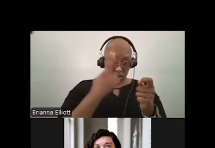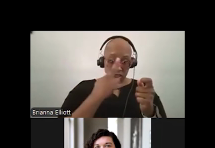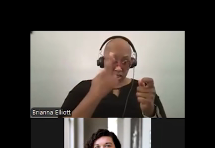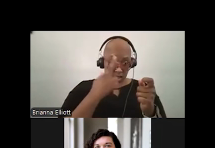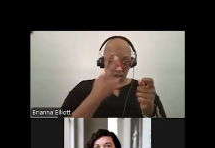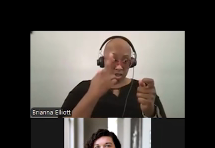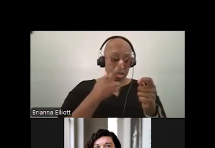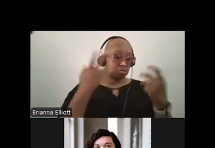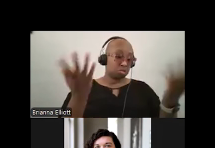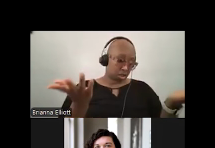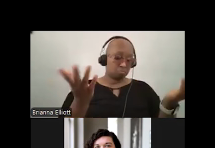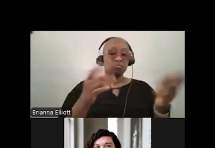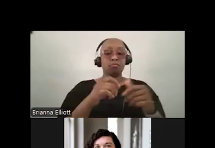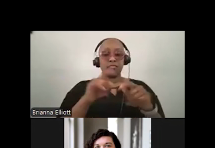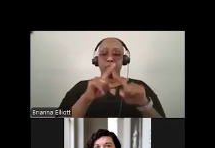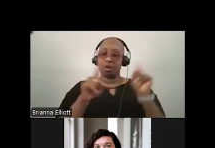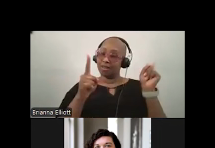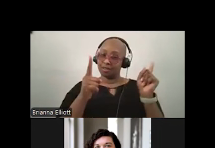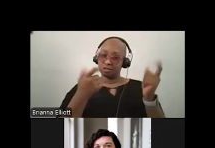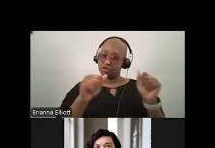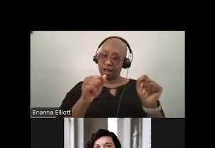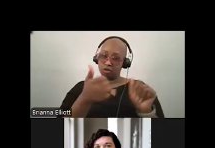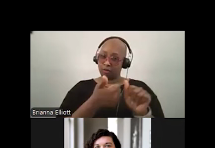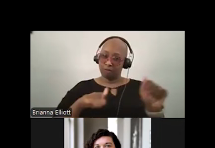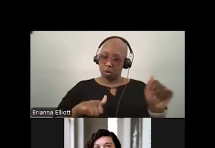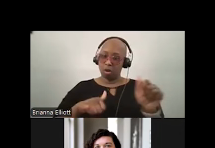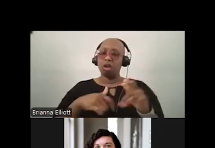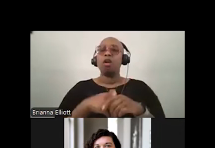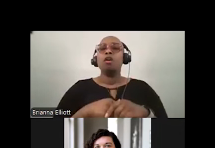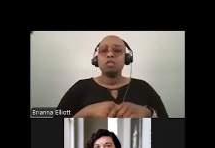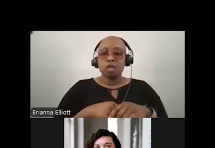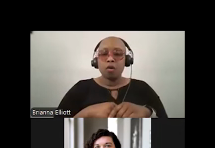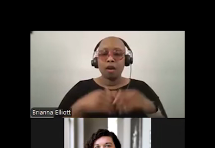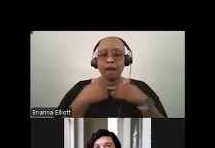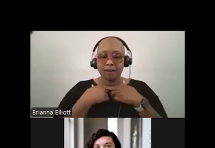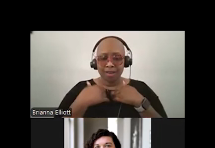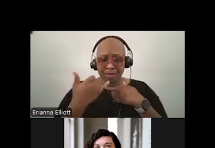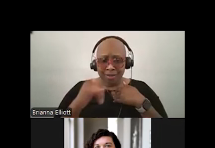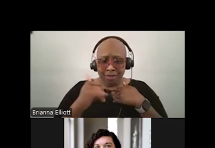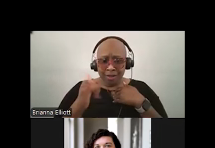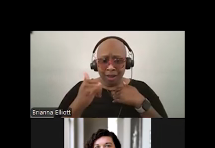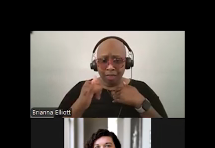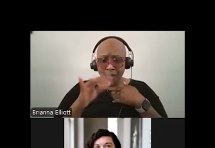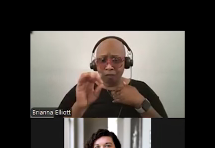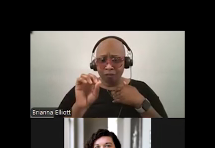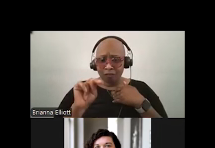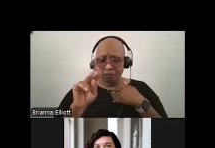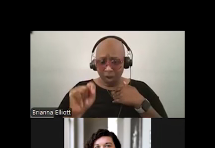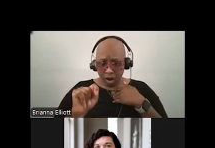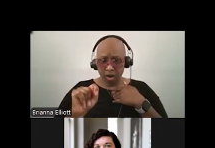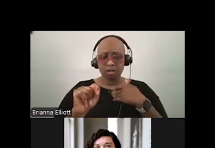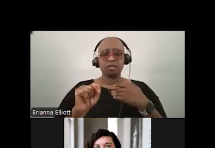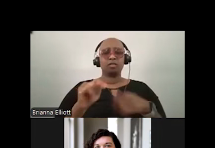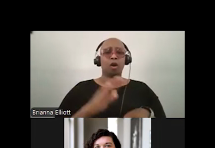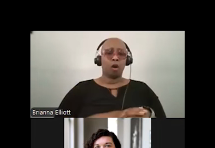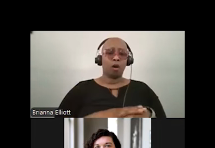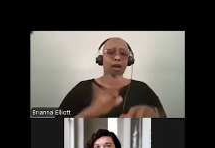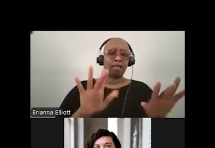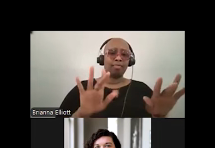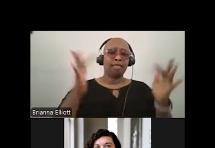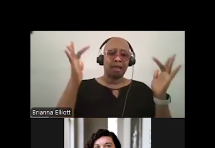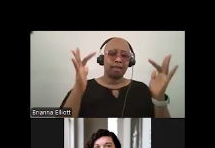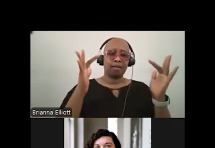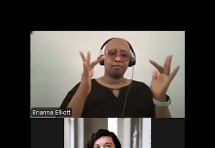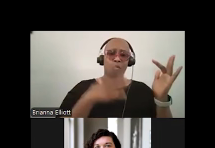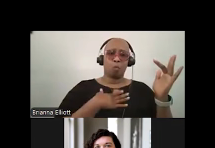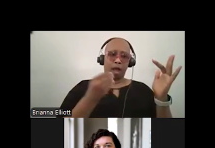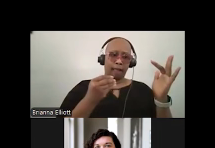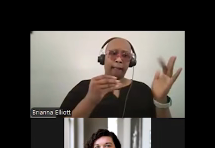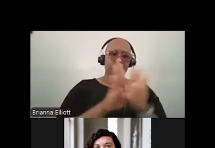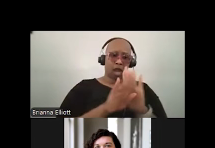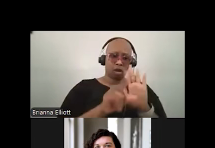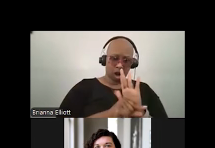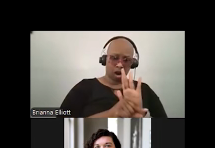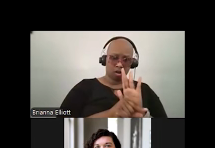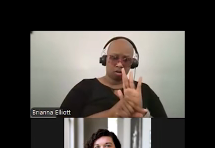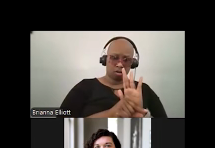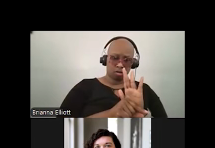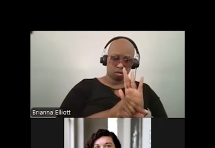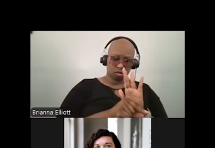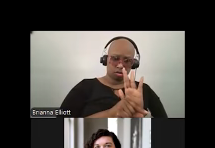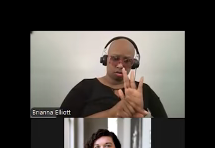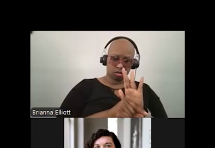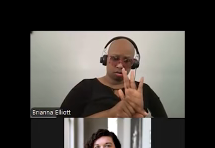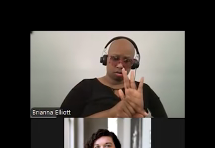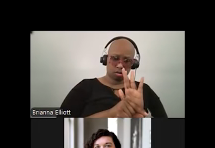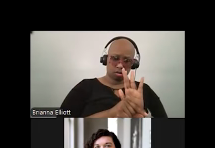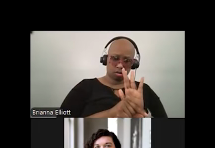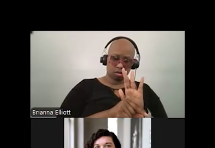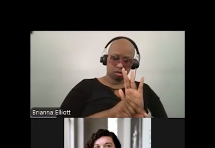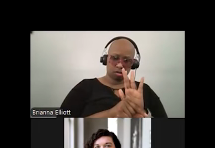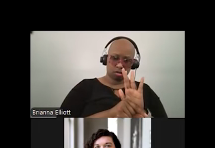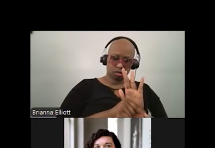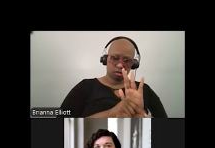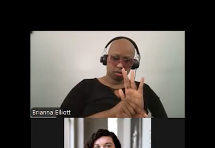I have yellow font on um light font on a yellow background. So, I'm going to go with uh hold on.